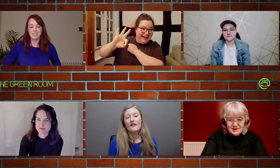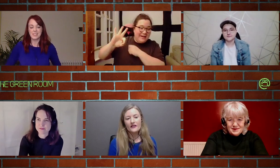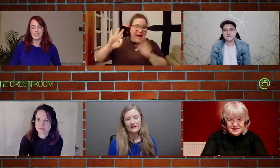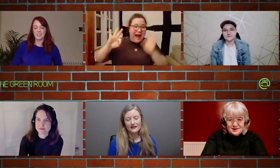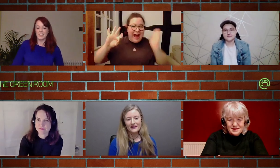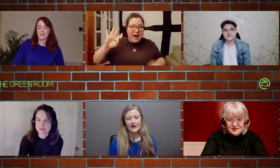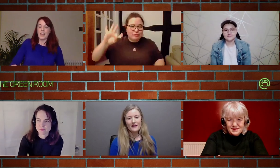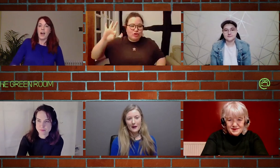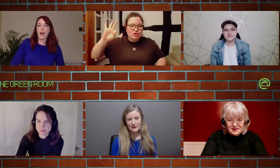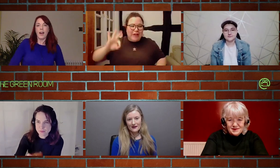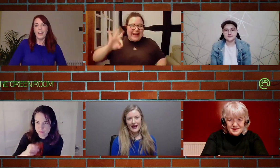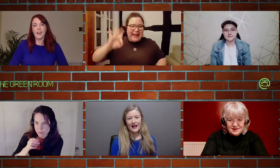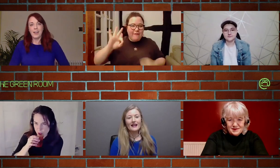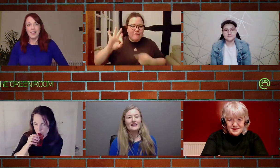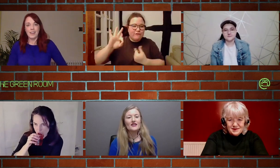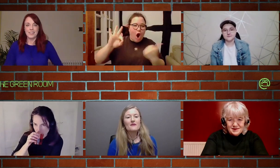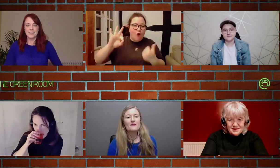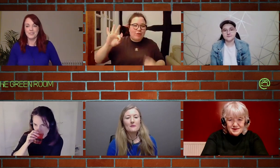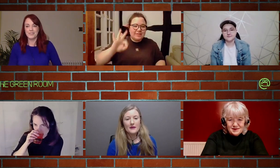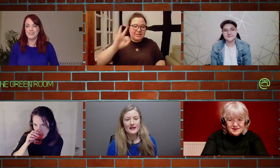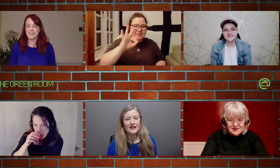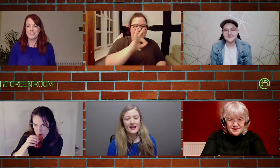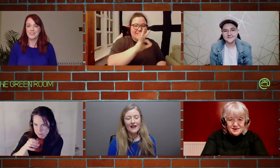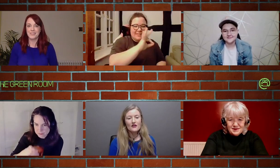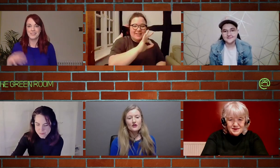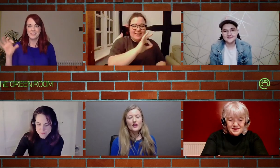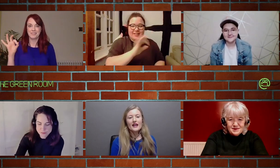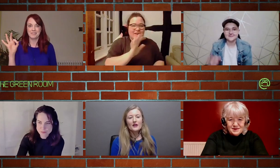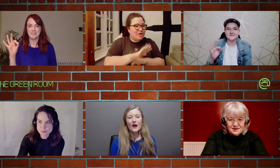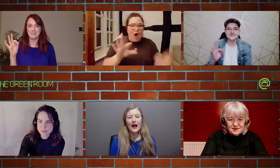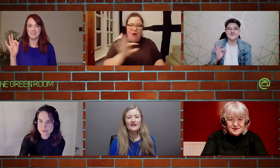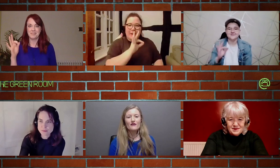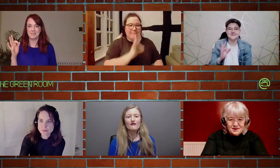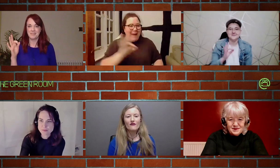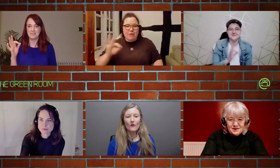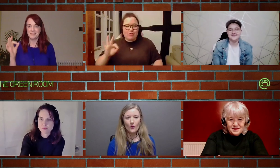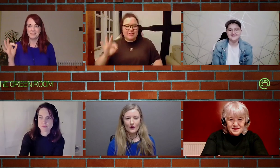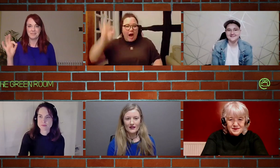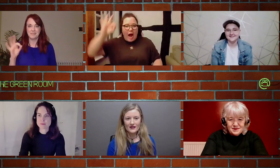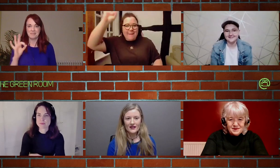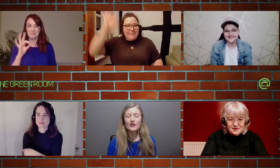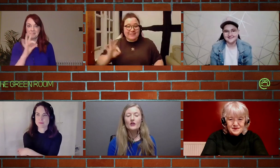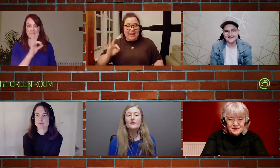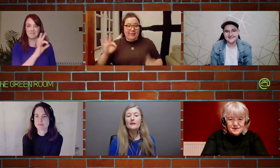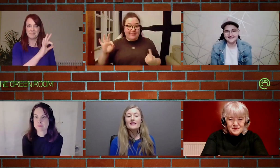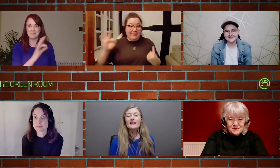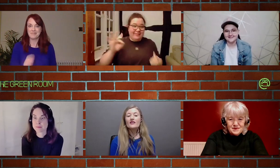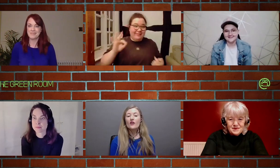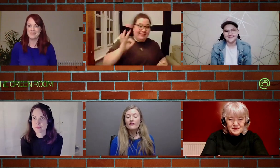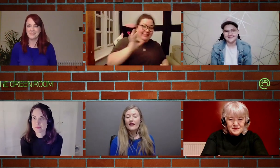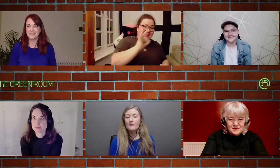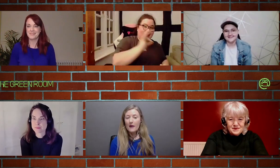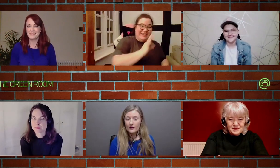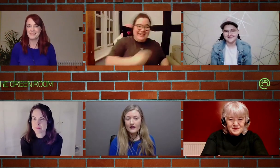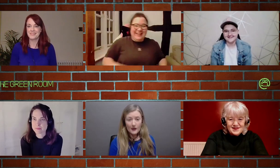three fingers you have up in the air like the shape of a bee and then you shake your hand forward. The bee does not fly backwards, up or